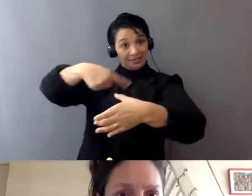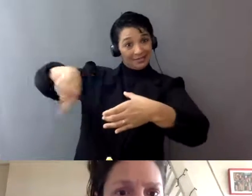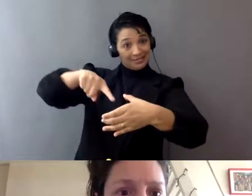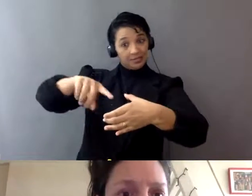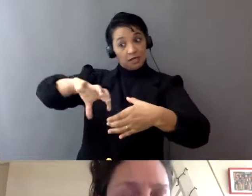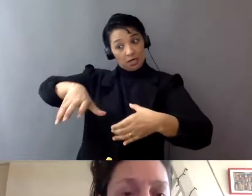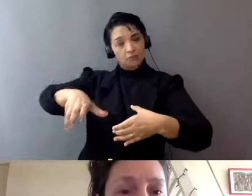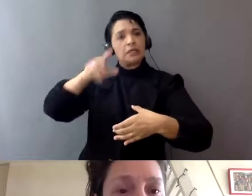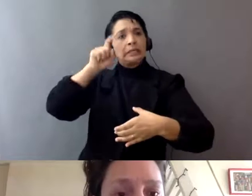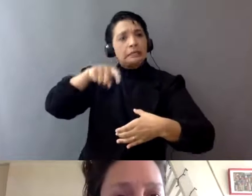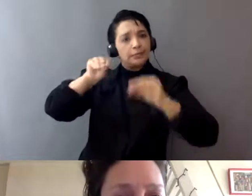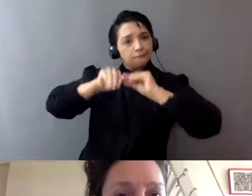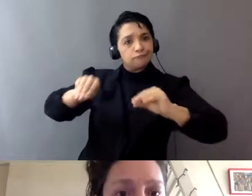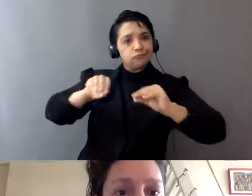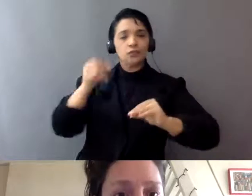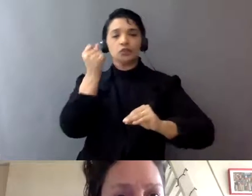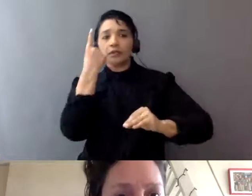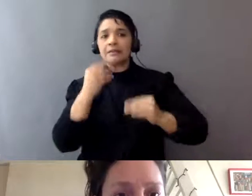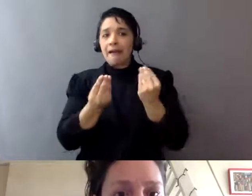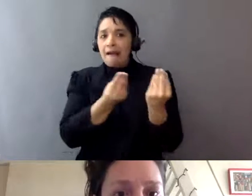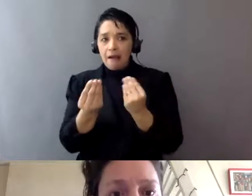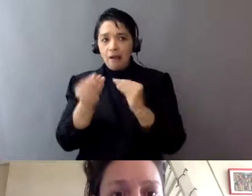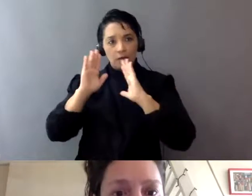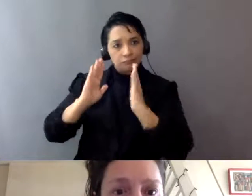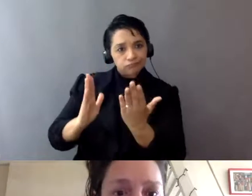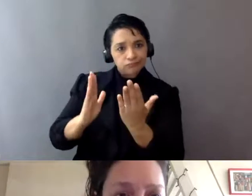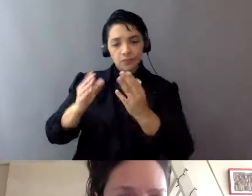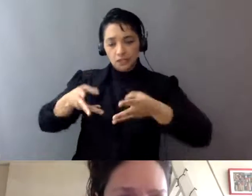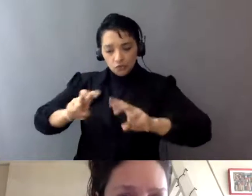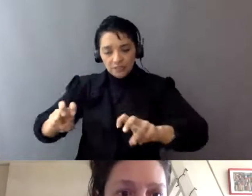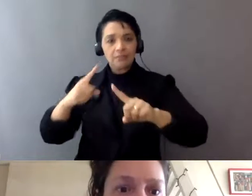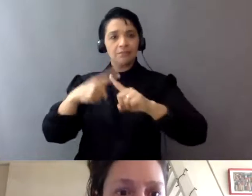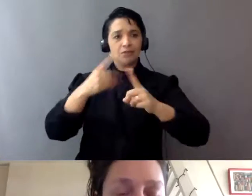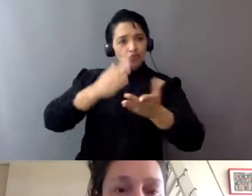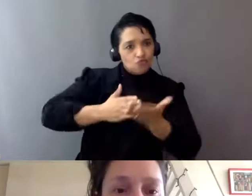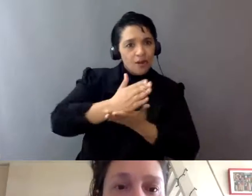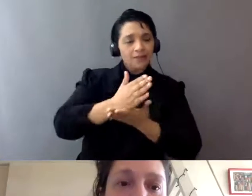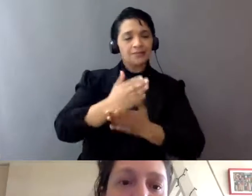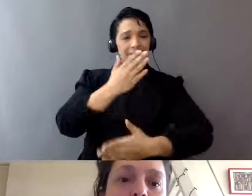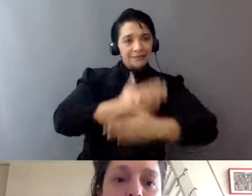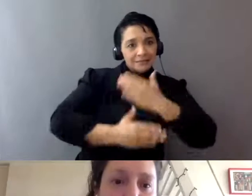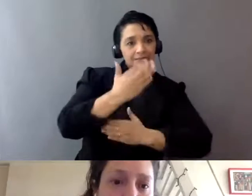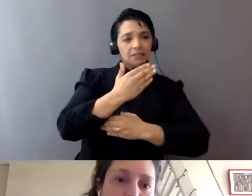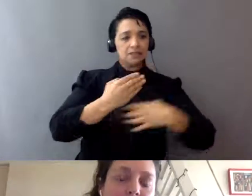in addressing methodology rights and disability disaggregation and indicators in their country?